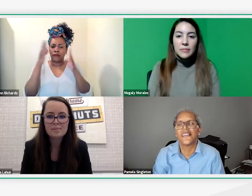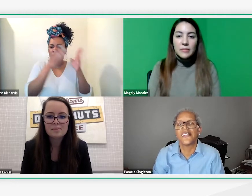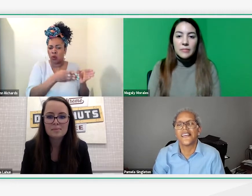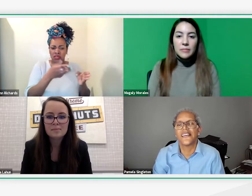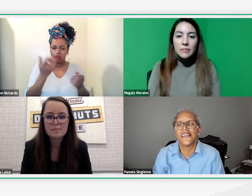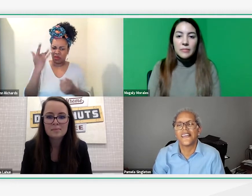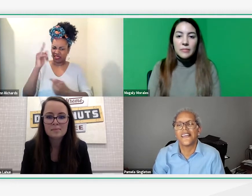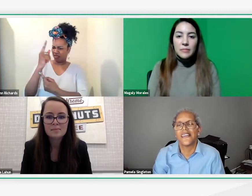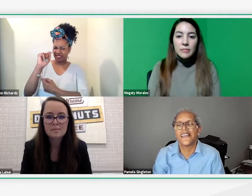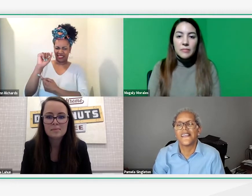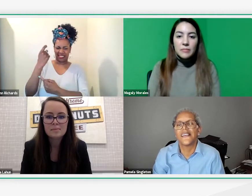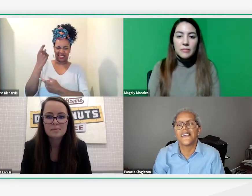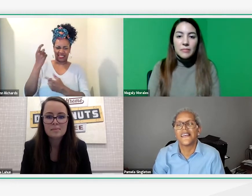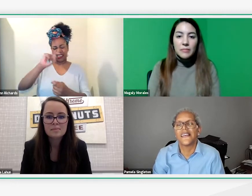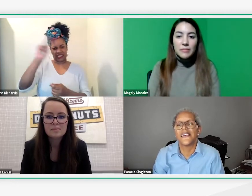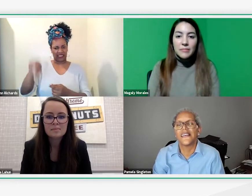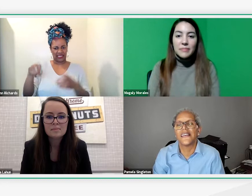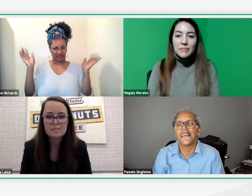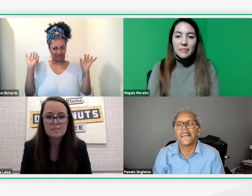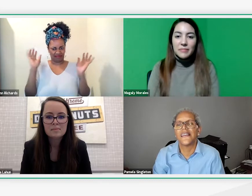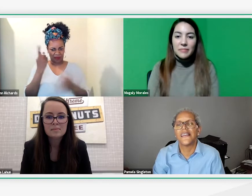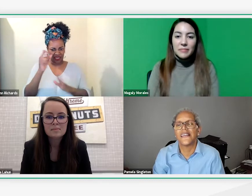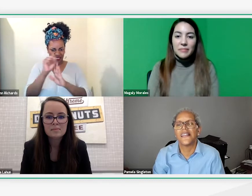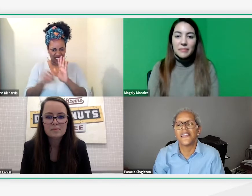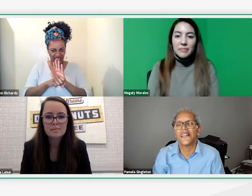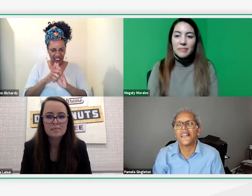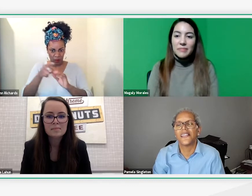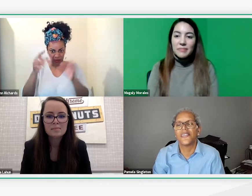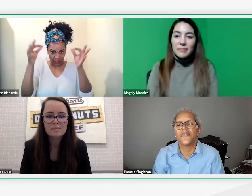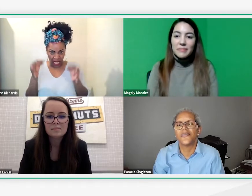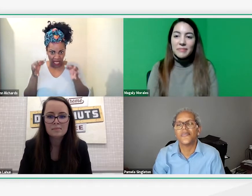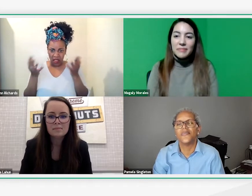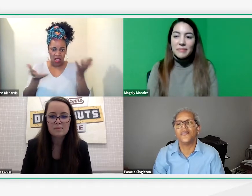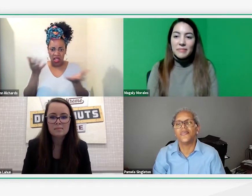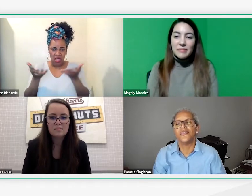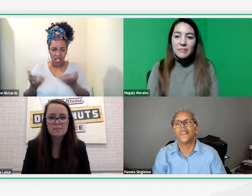Texas, which is a very big state. I'm curious about taxes in Texas.